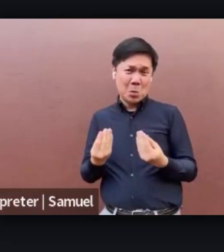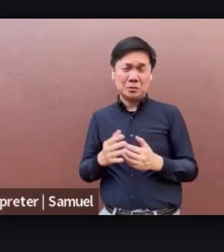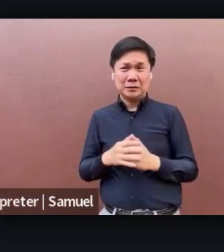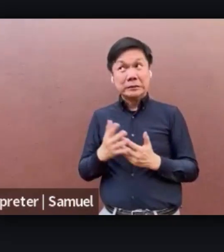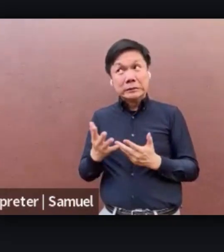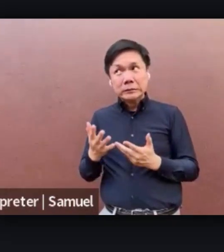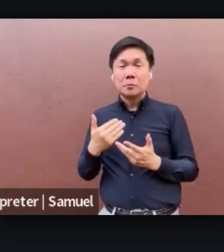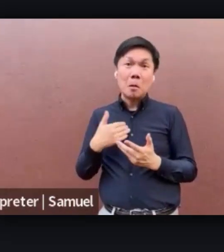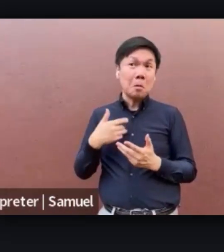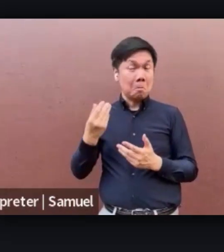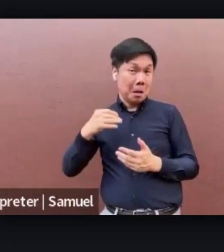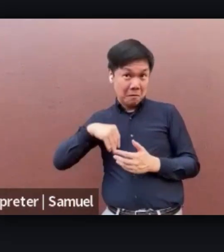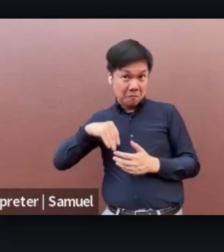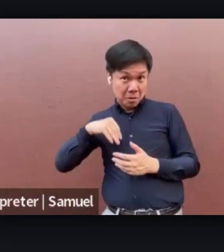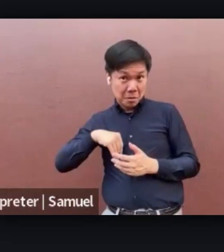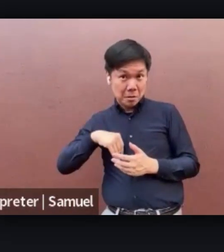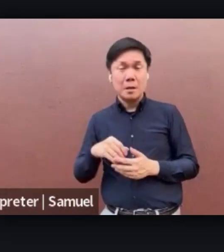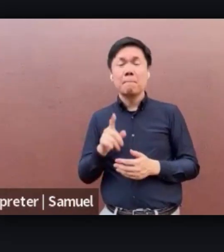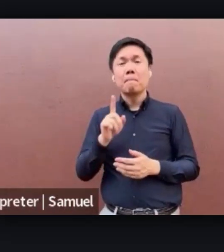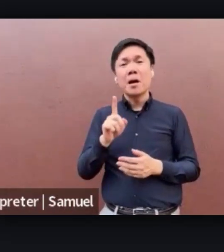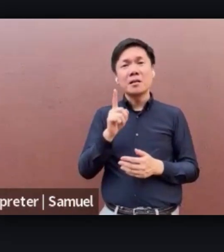in the daily life where it might be more useful.